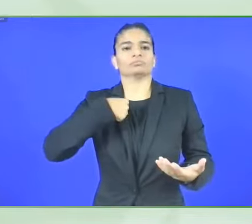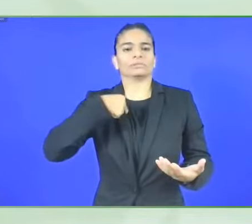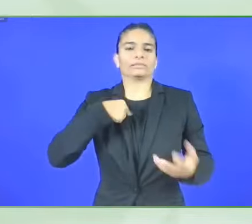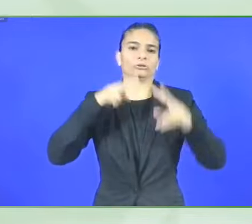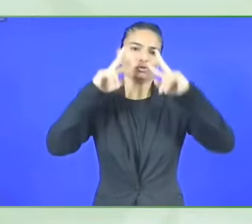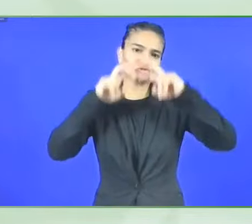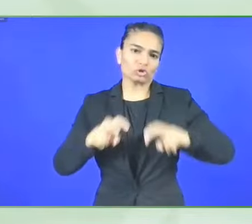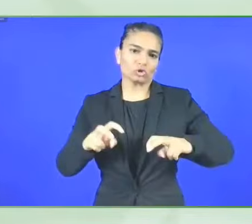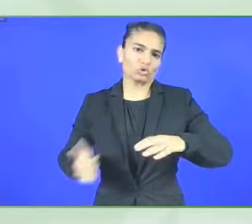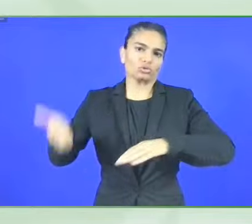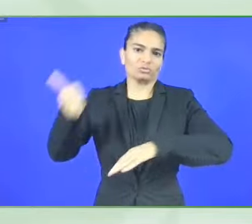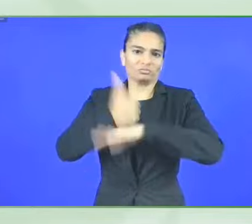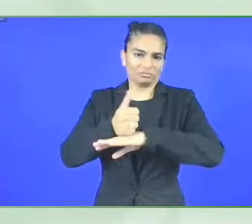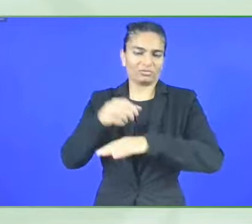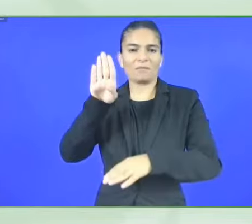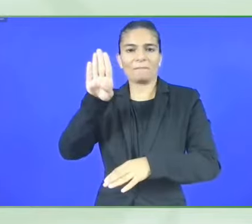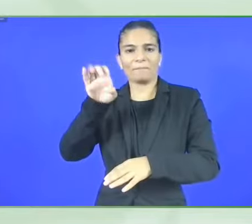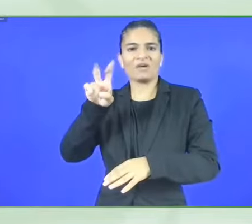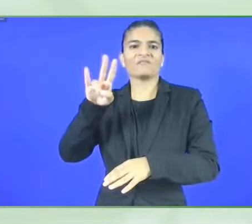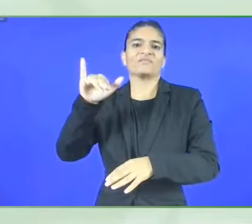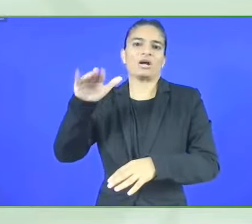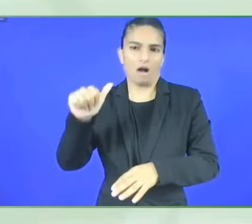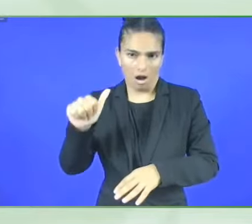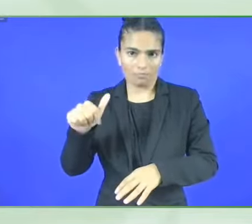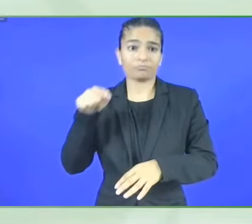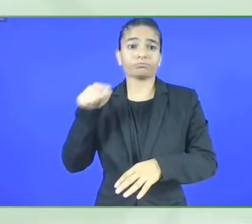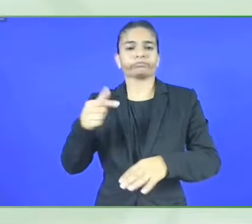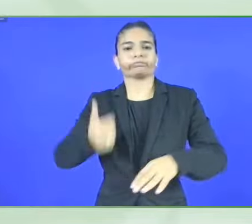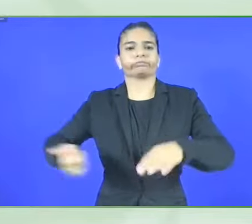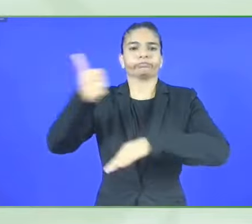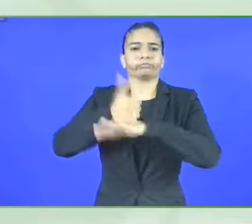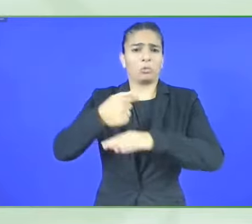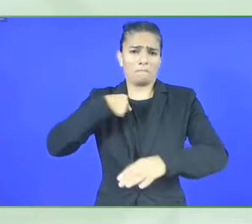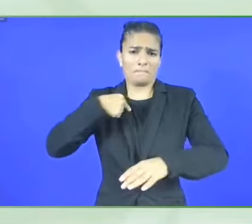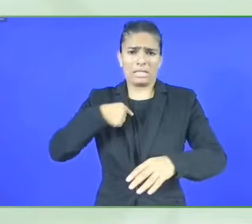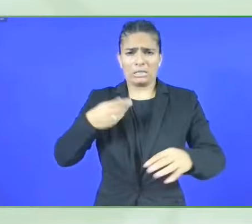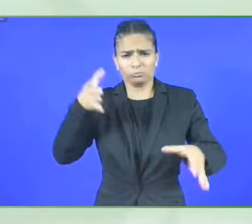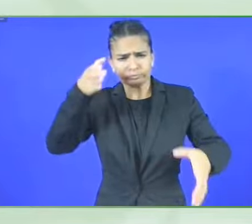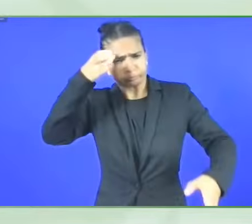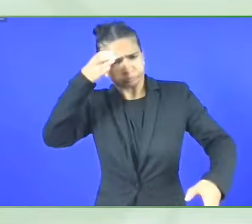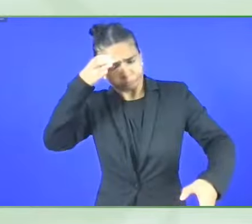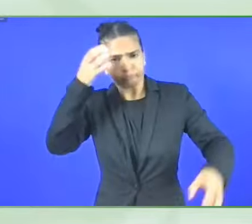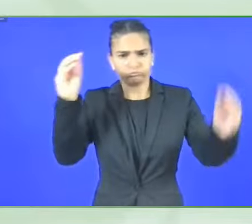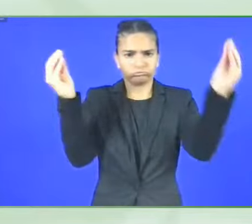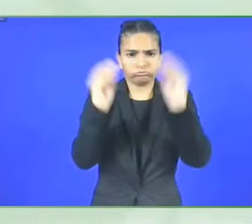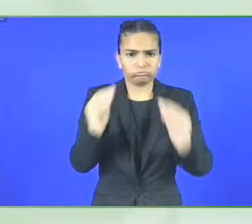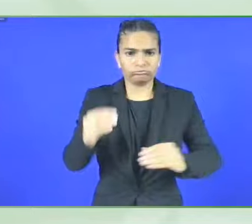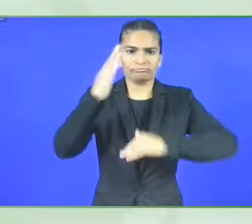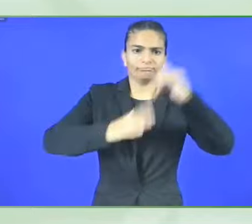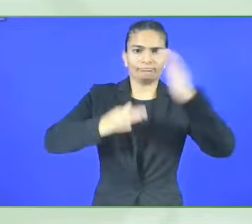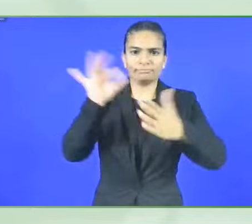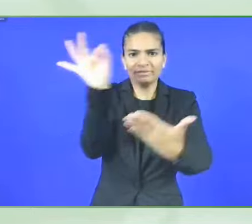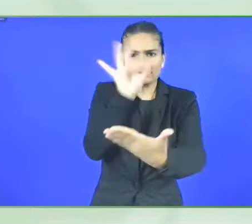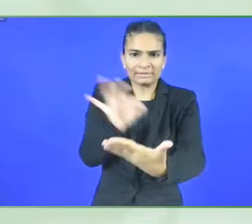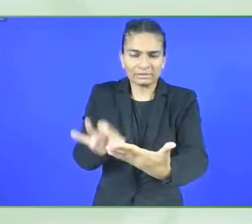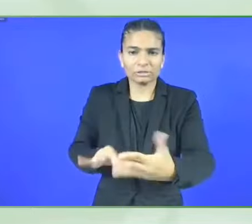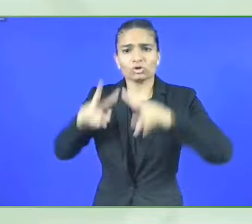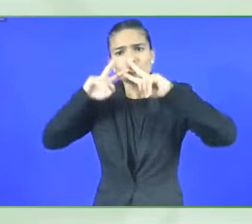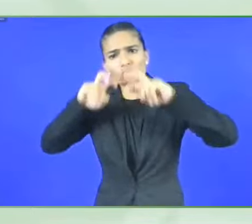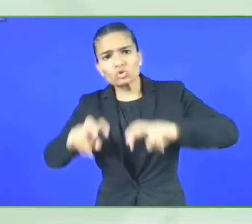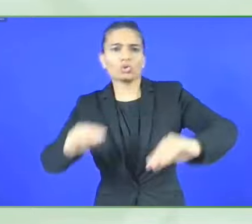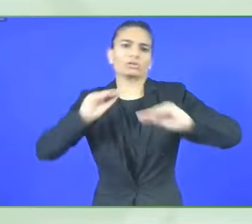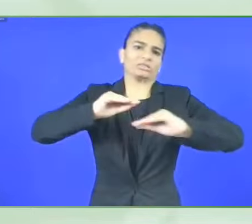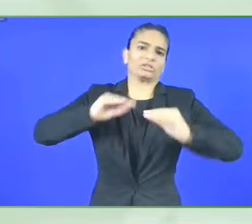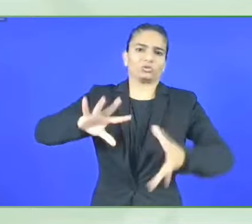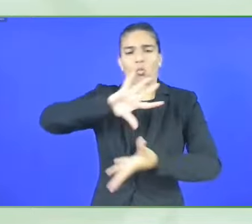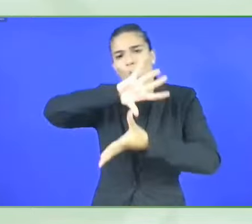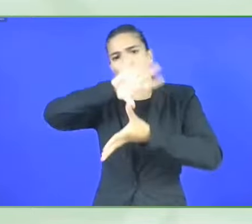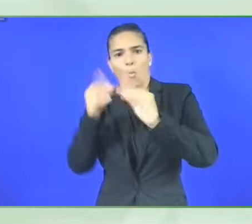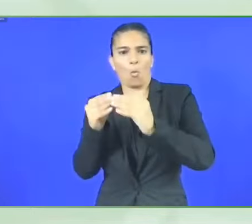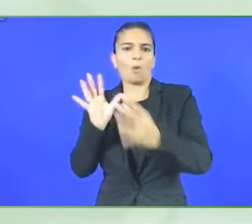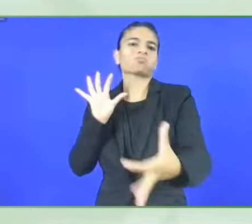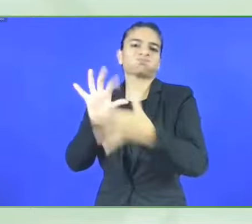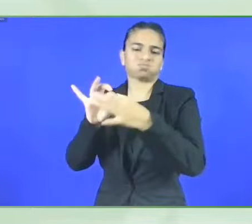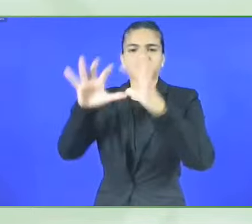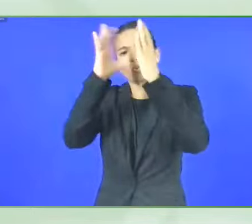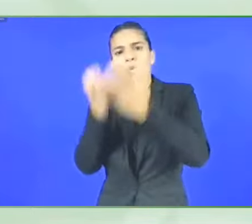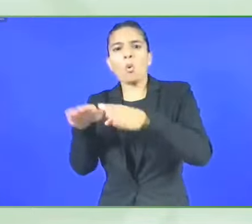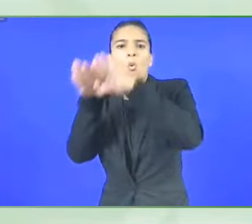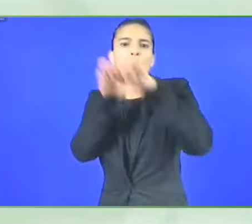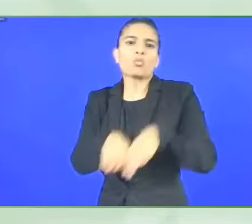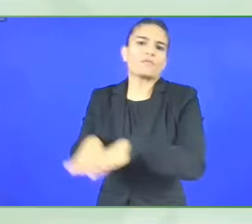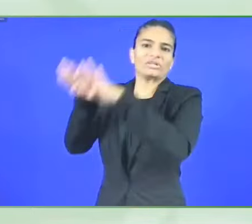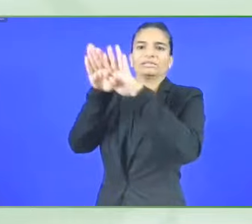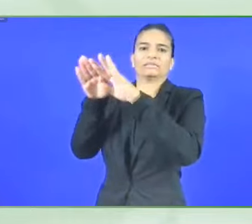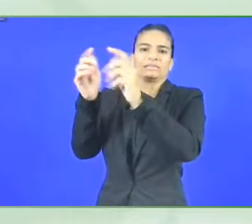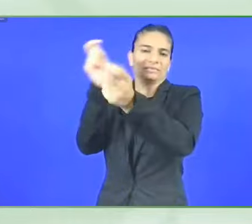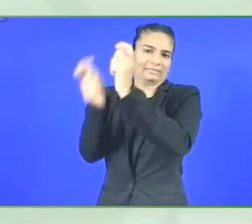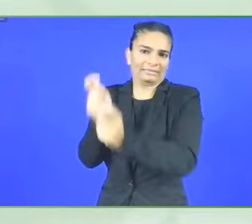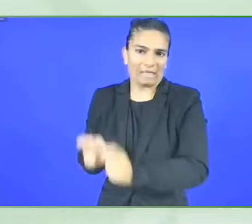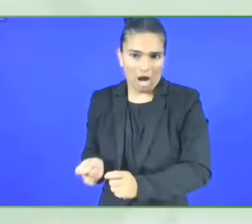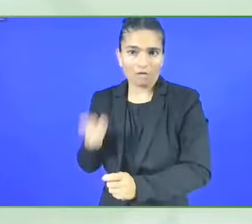On my other side I have Jasmien Hersssels based in Belgium, you are a teacher and university